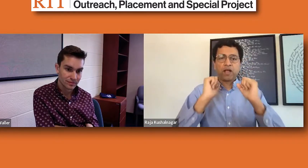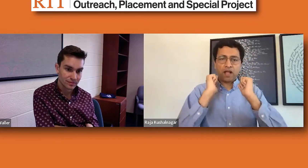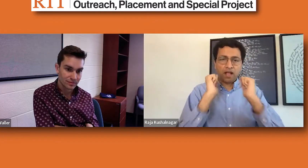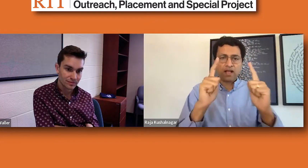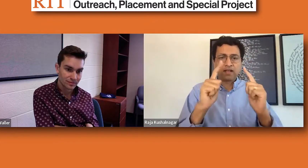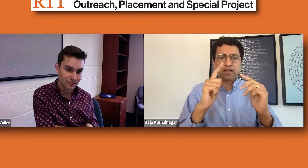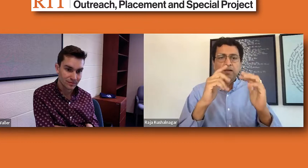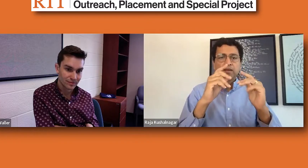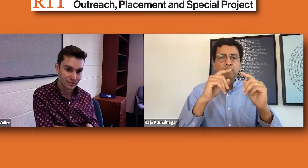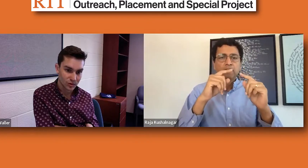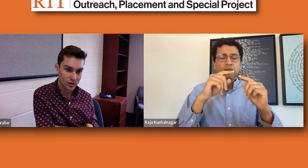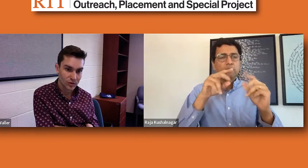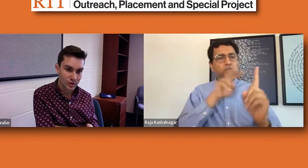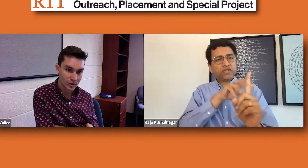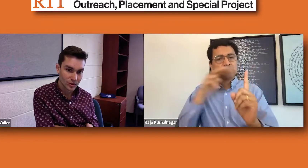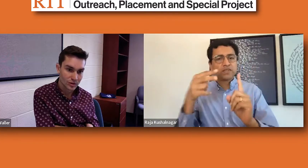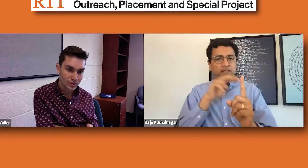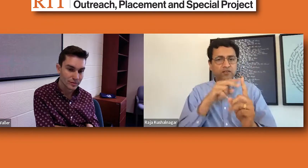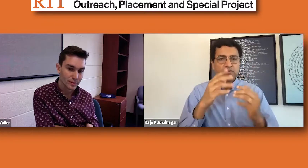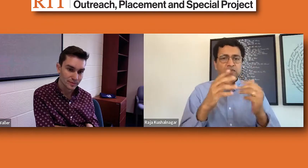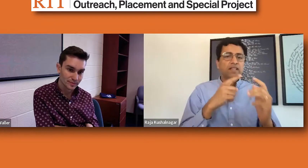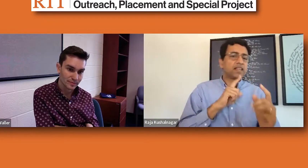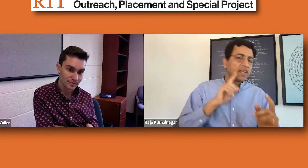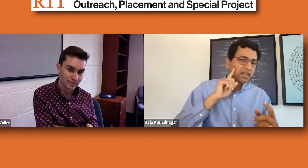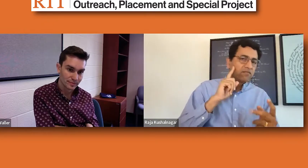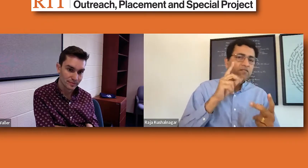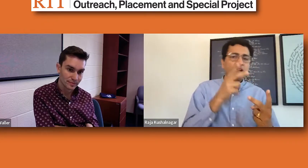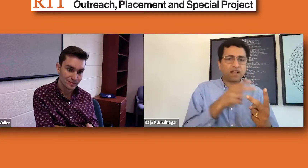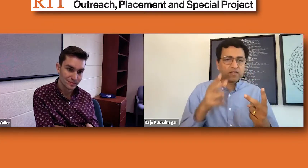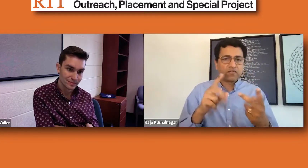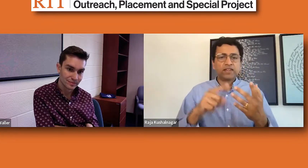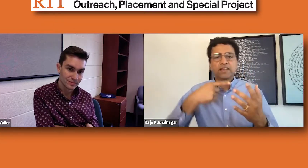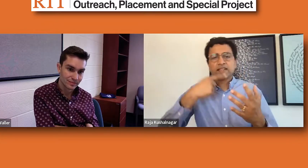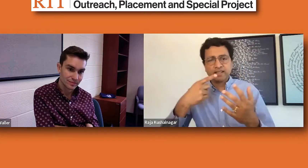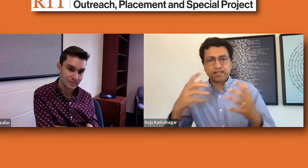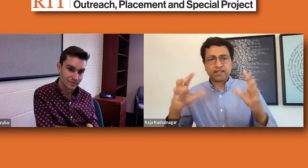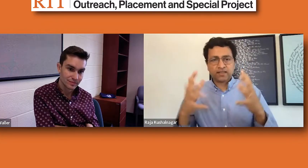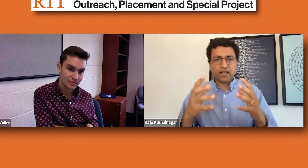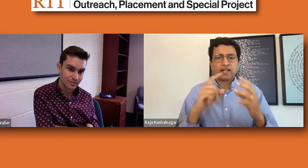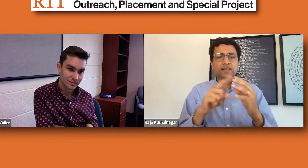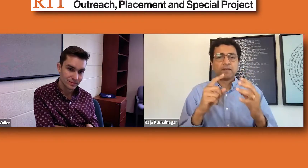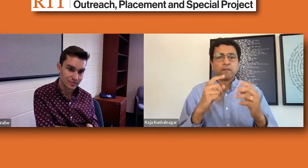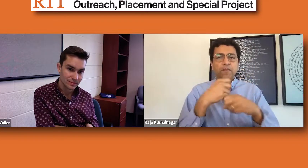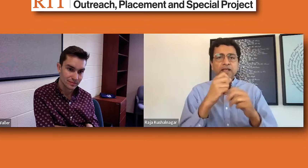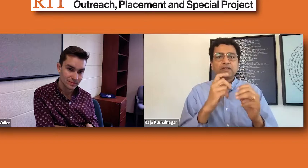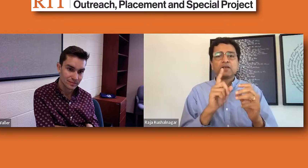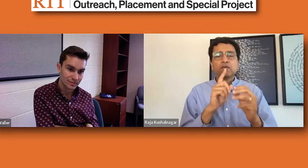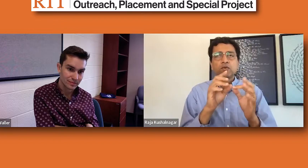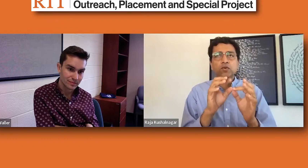Intersectionality is where everybody's perspective is included, whether that's Deaf, hearing, Hard of Hearing.